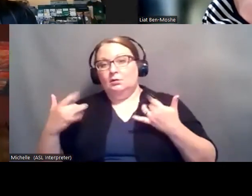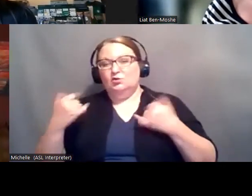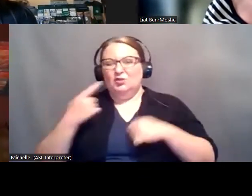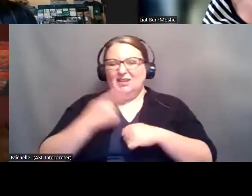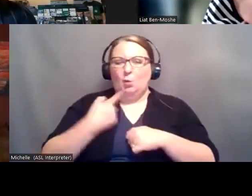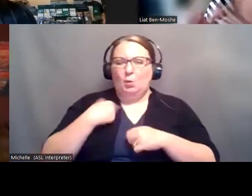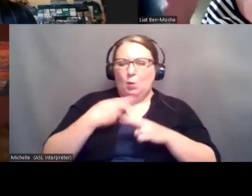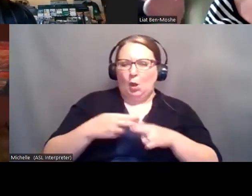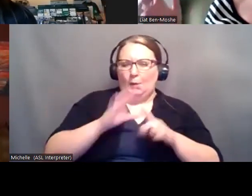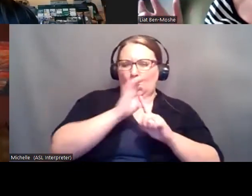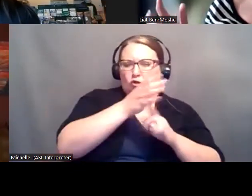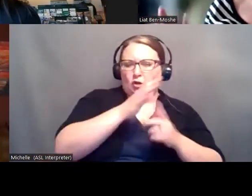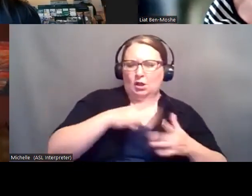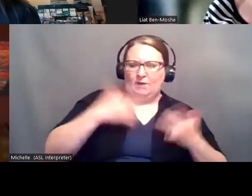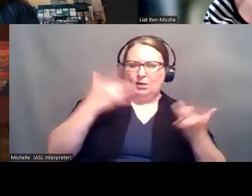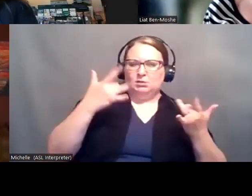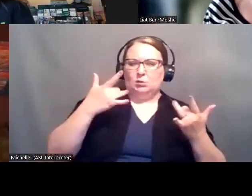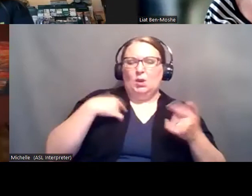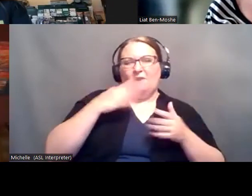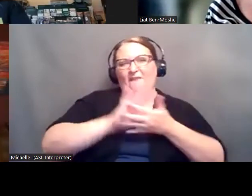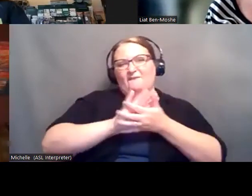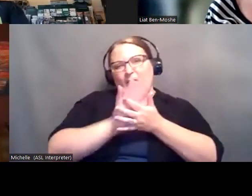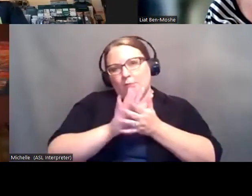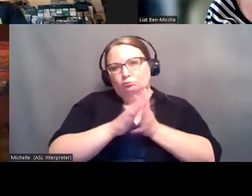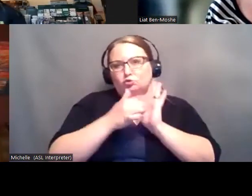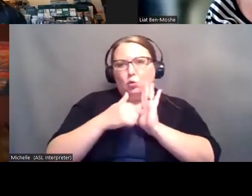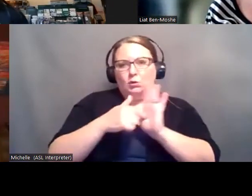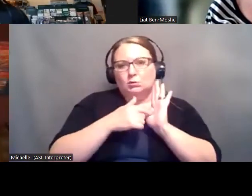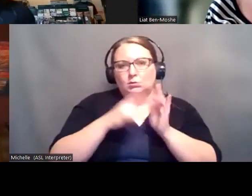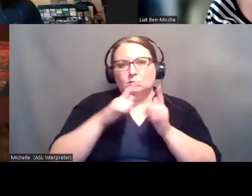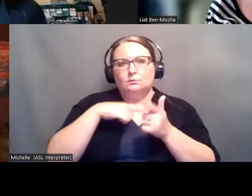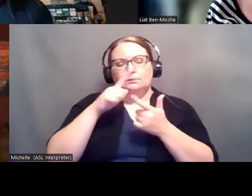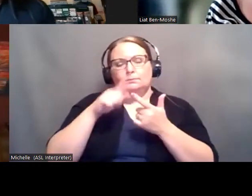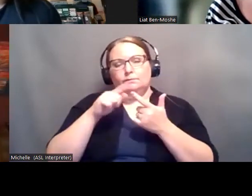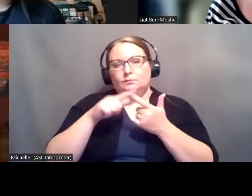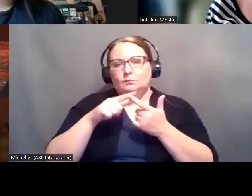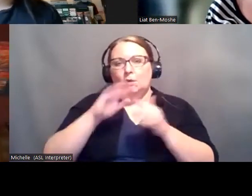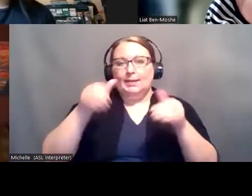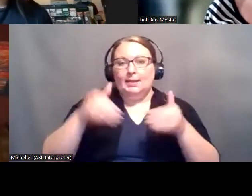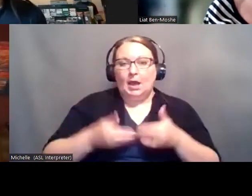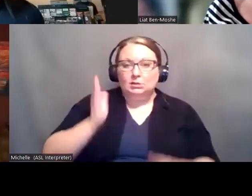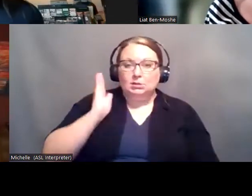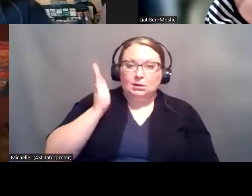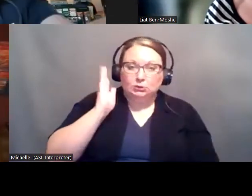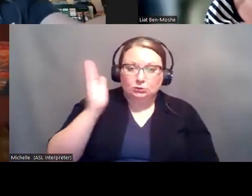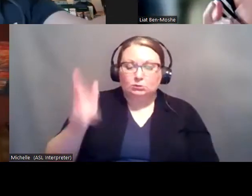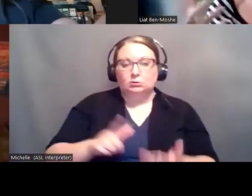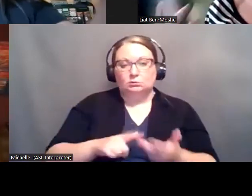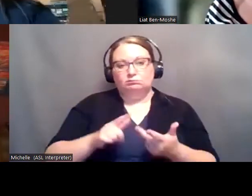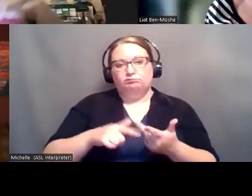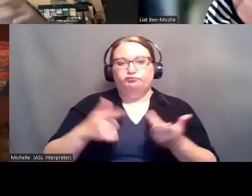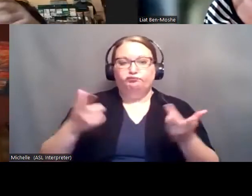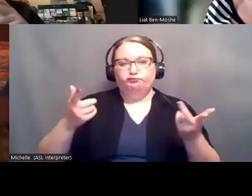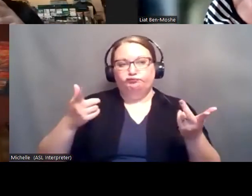We did film series, we did, you know, guest talks, we did presentations all over campus.